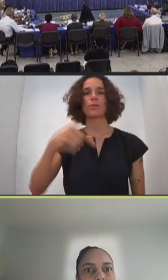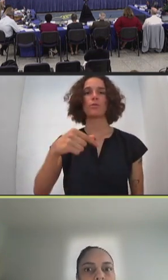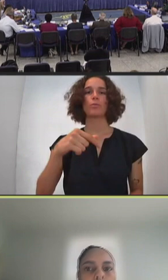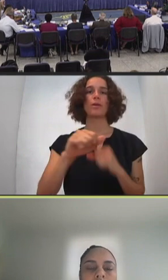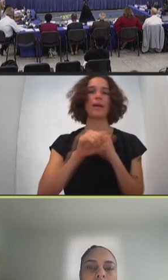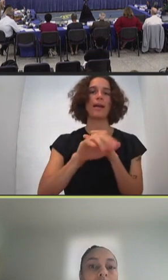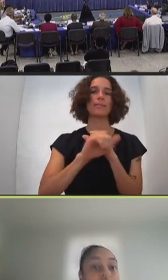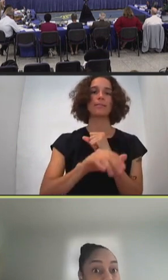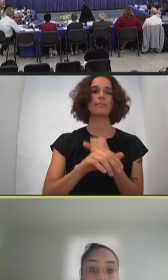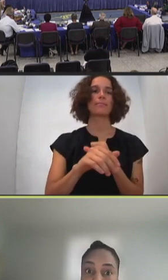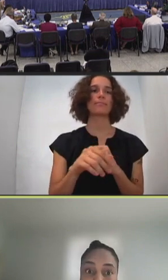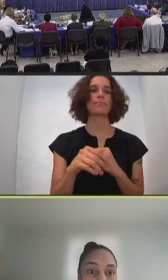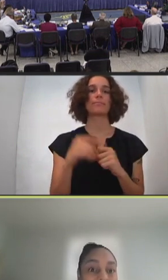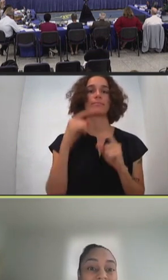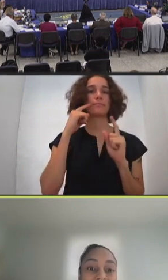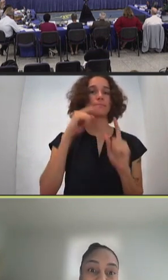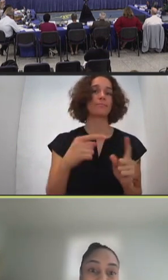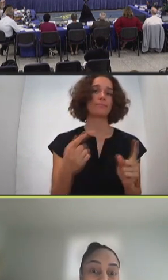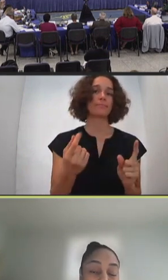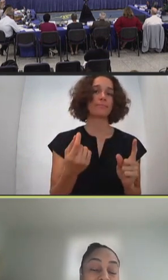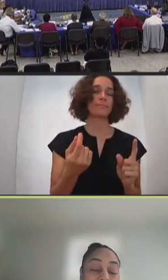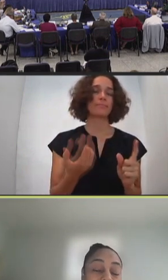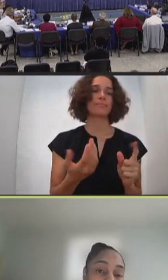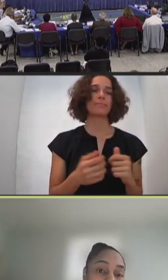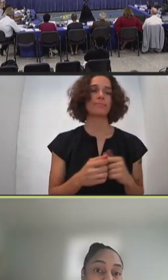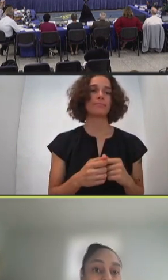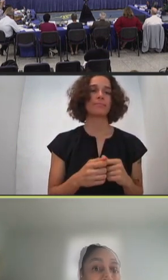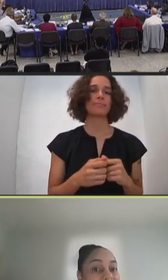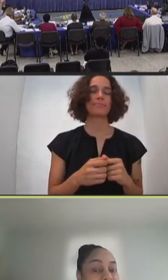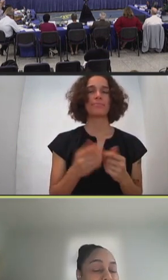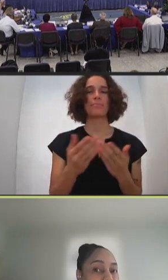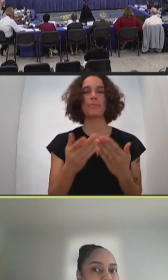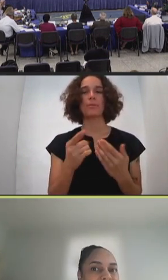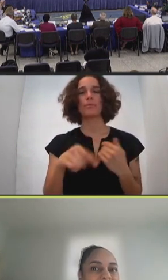do is just -- as you can guess, I think you answer frequently